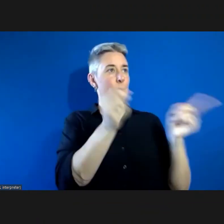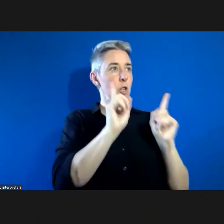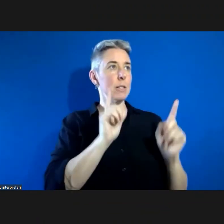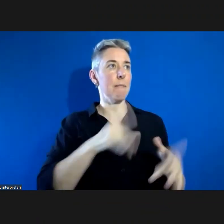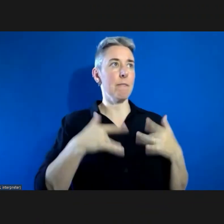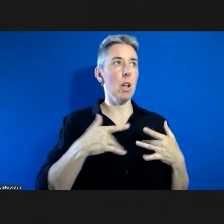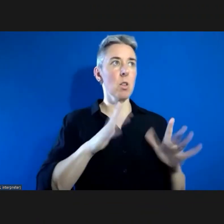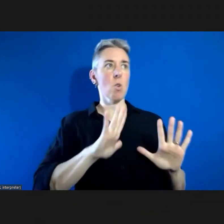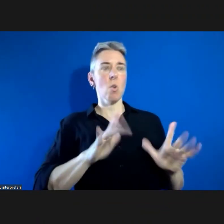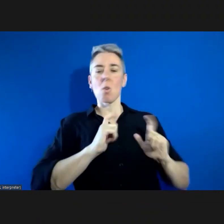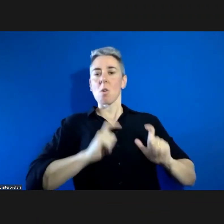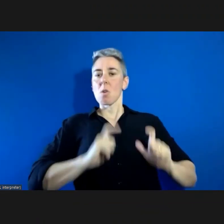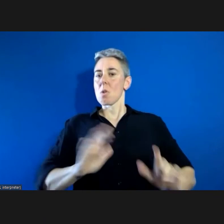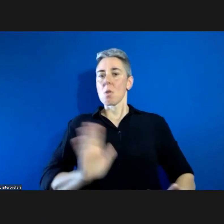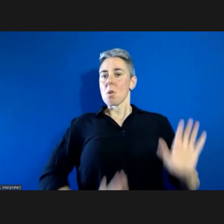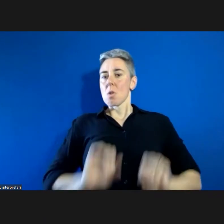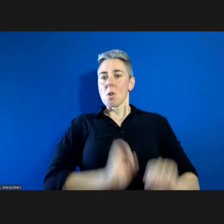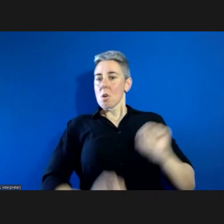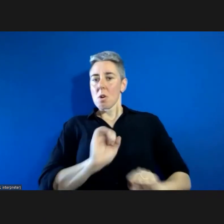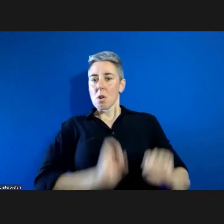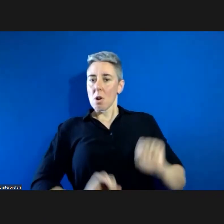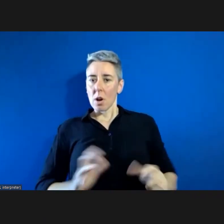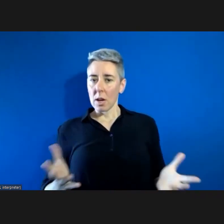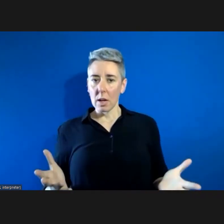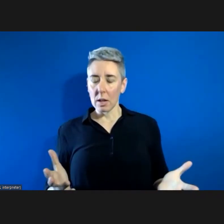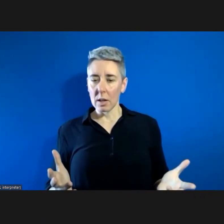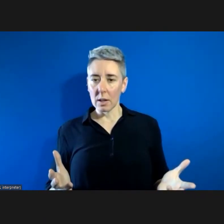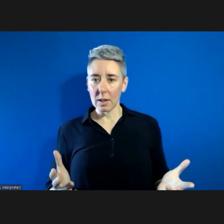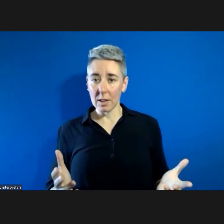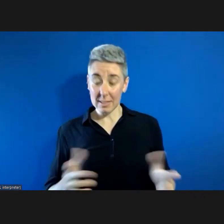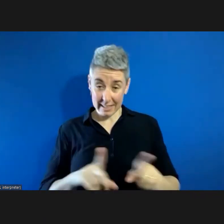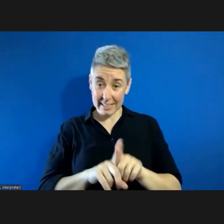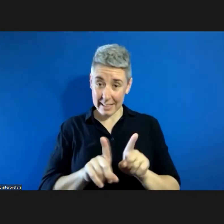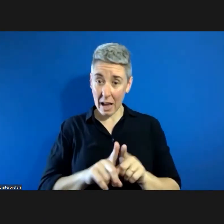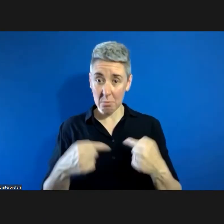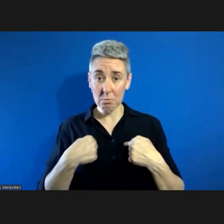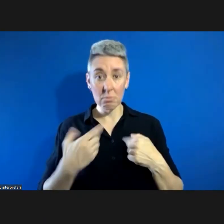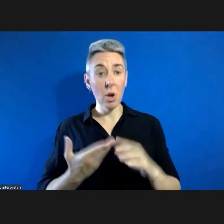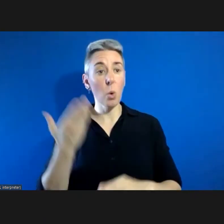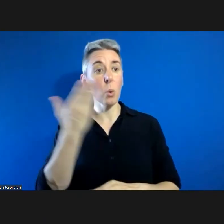I recently went to a very posh do, involving the academically enlightened and realised that I